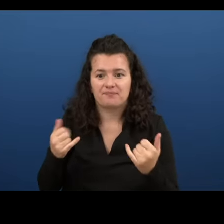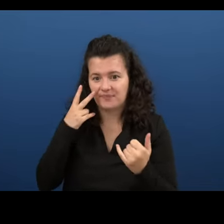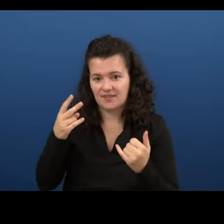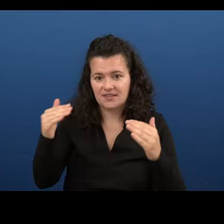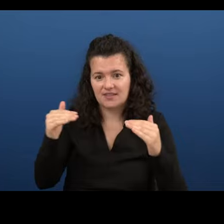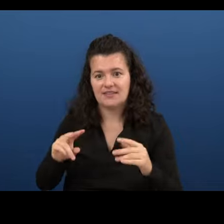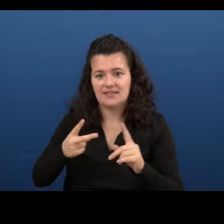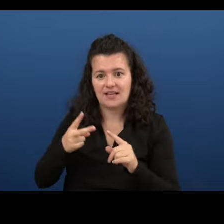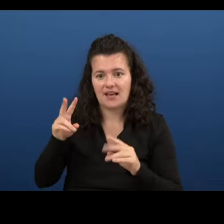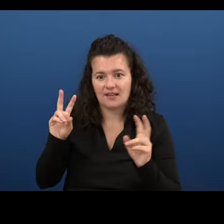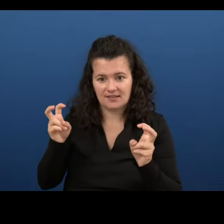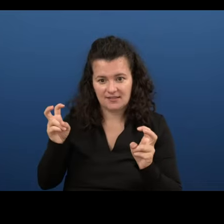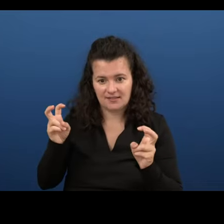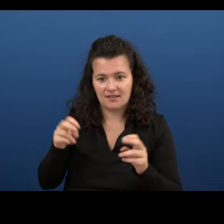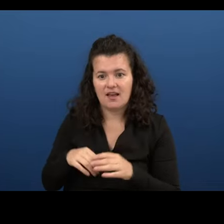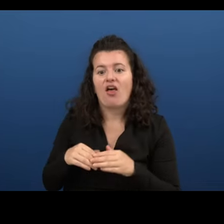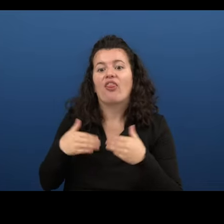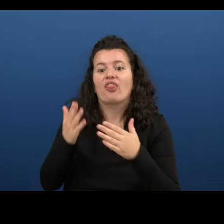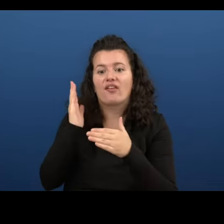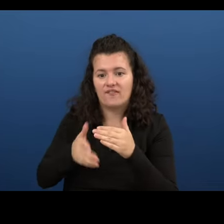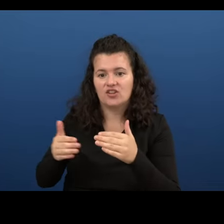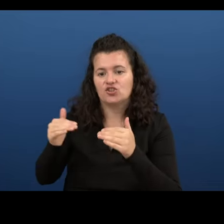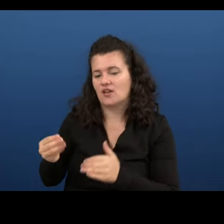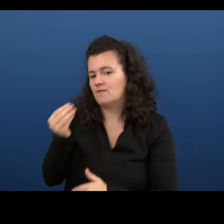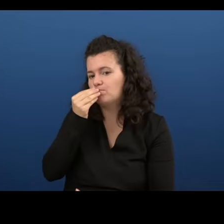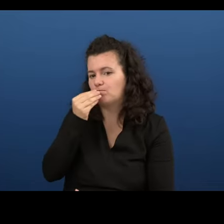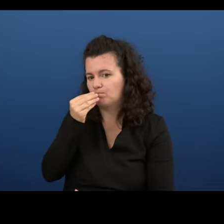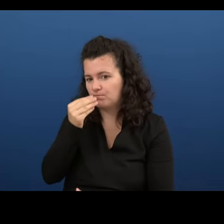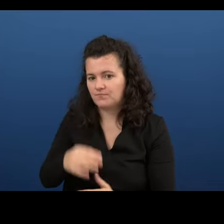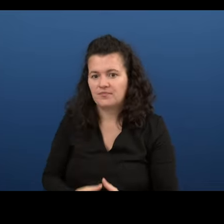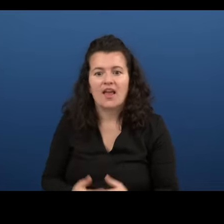which is a session on National Business and disability networks. Many of the speakers.